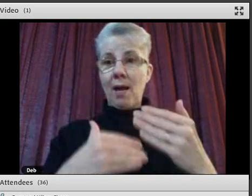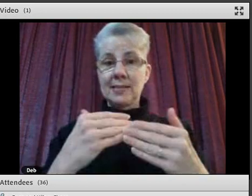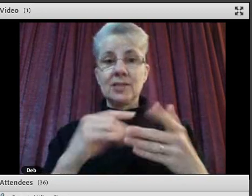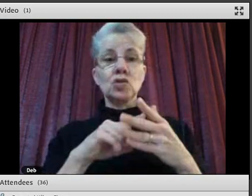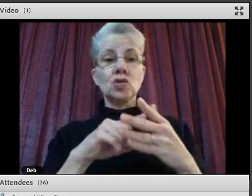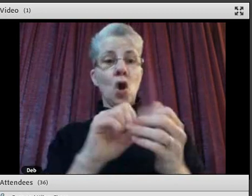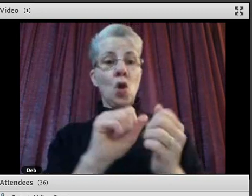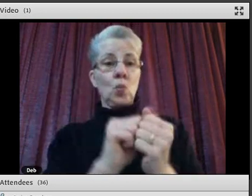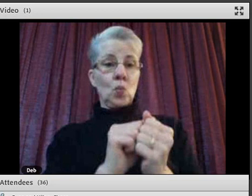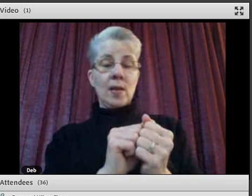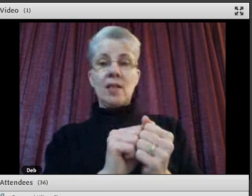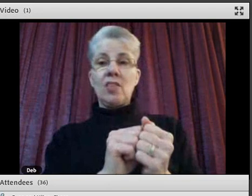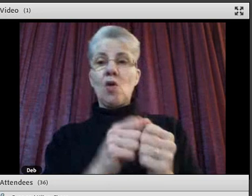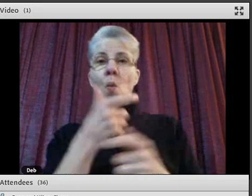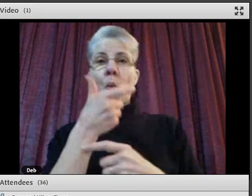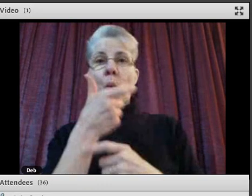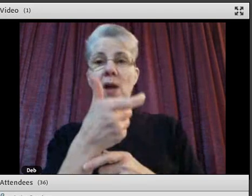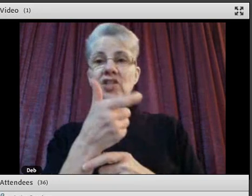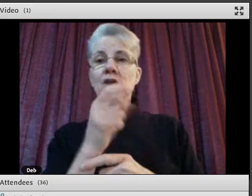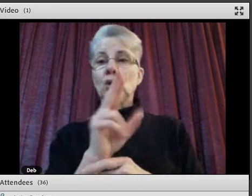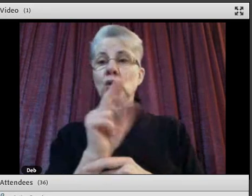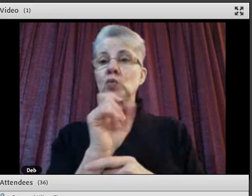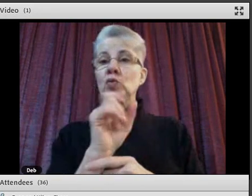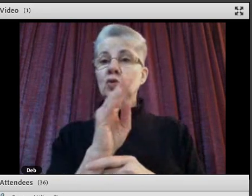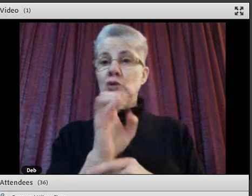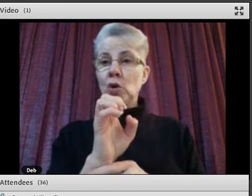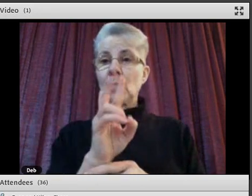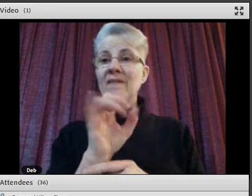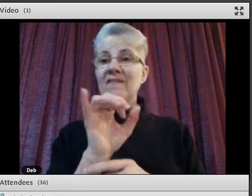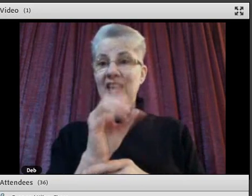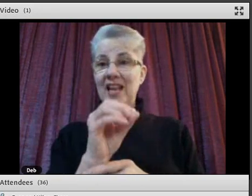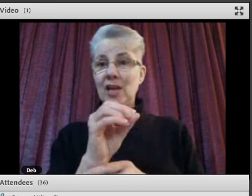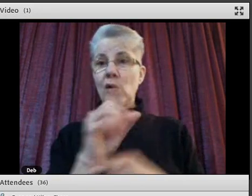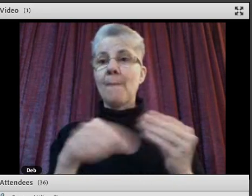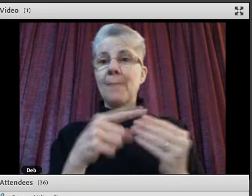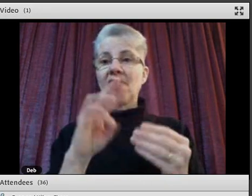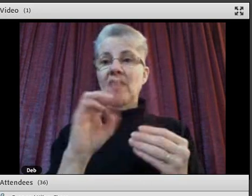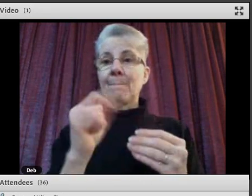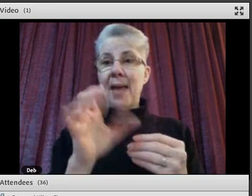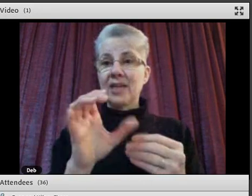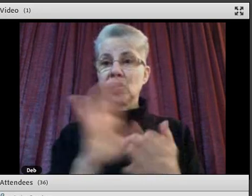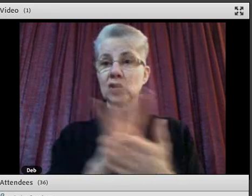staring with watching a YouTube video of "The Magic School Bus" episode